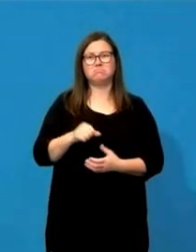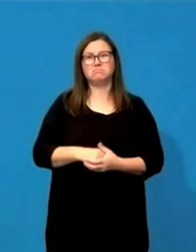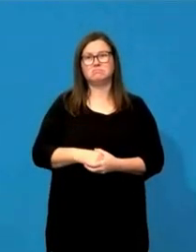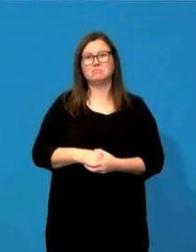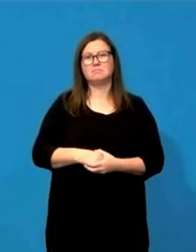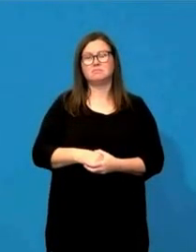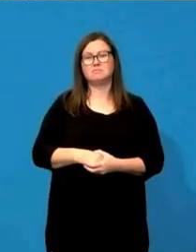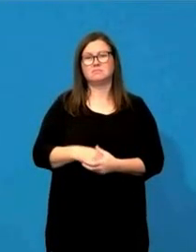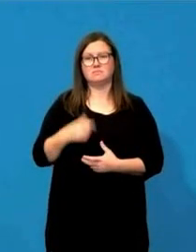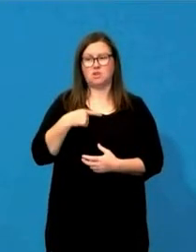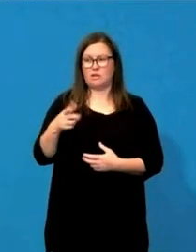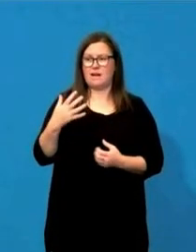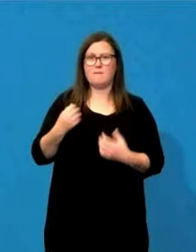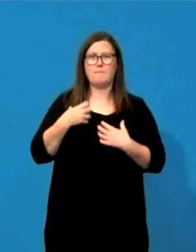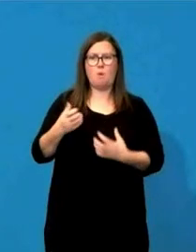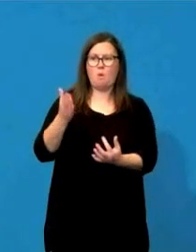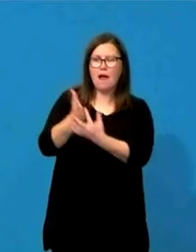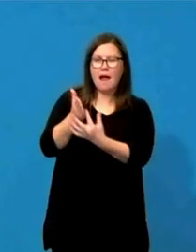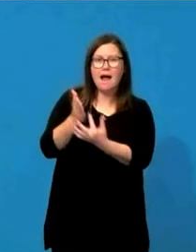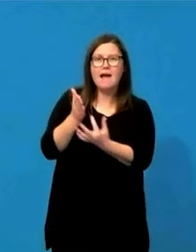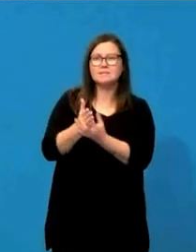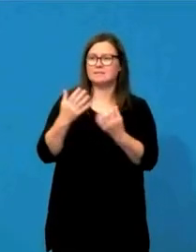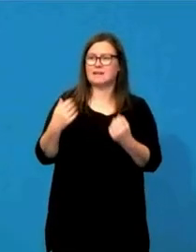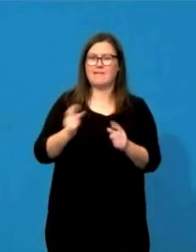access other services, more services.